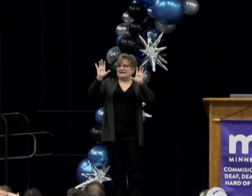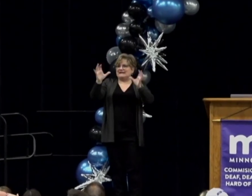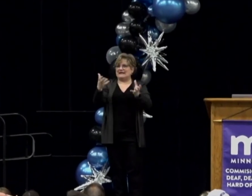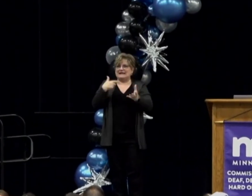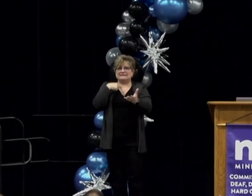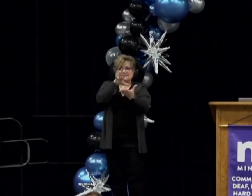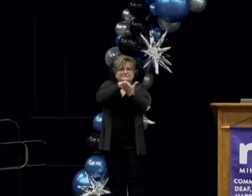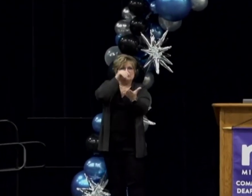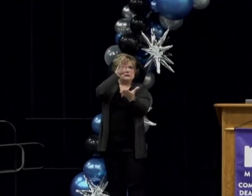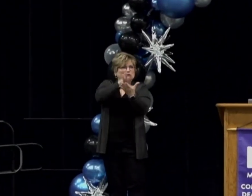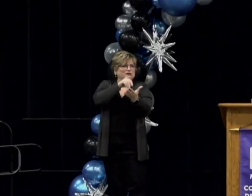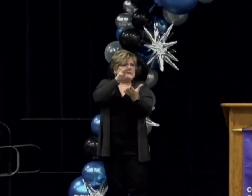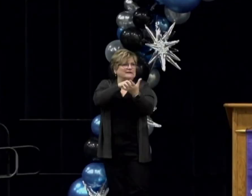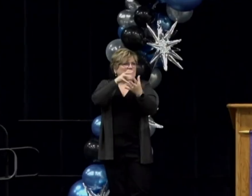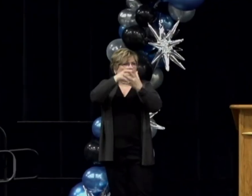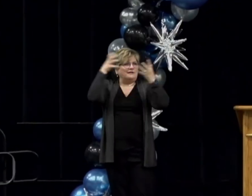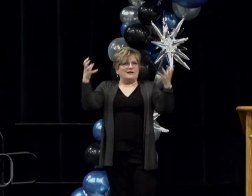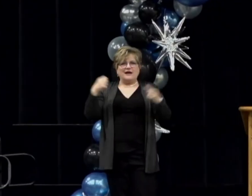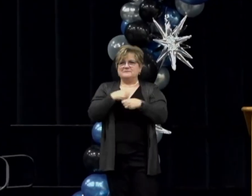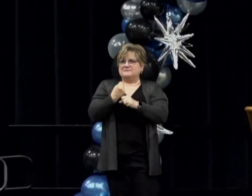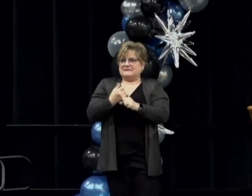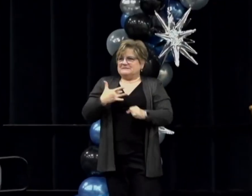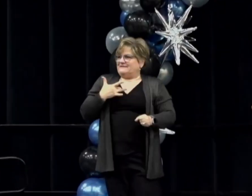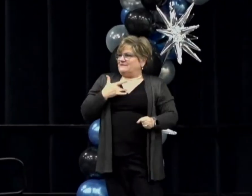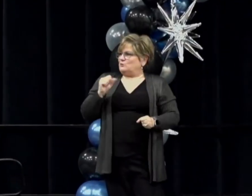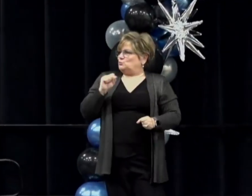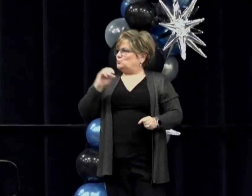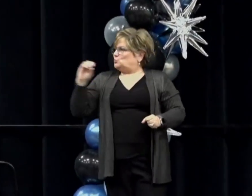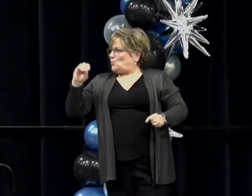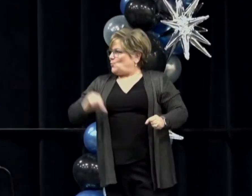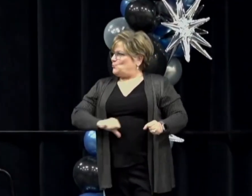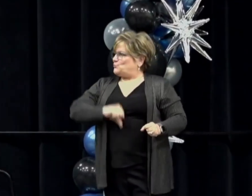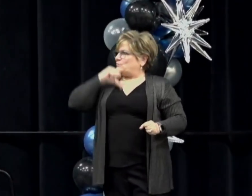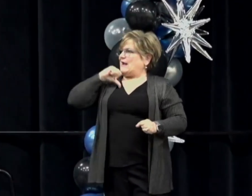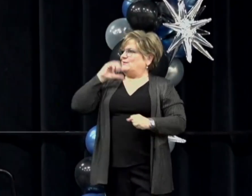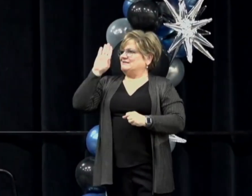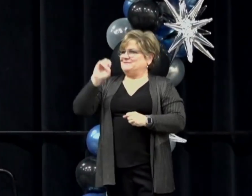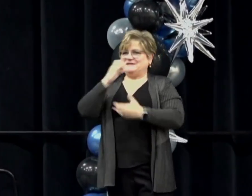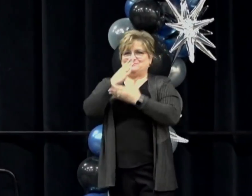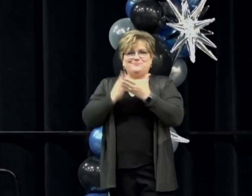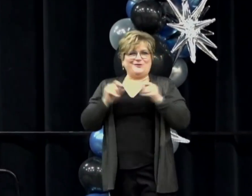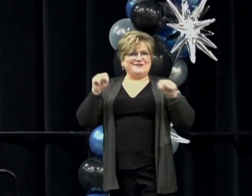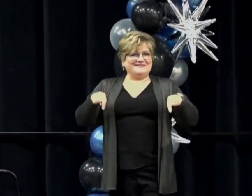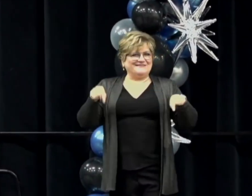I feel like I'm sitting in history class, I’m learning so much. It makes me feel so proud